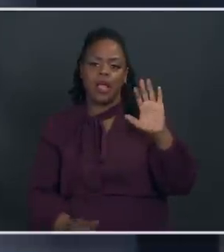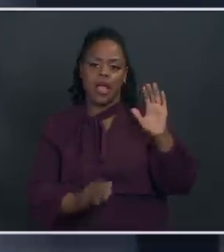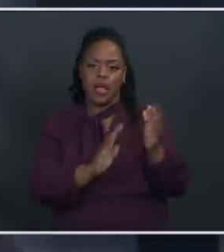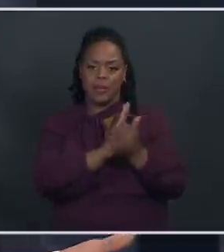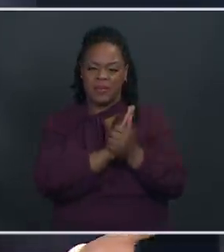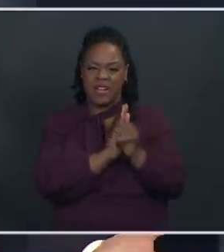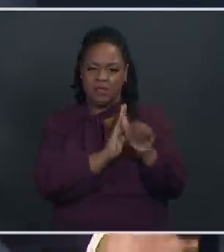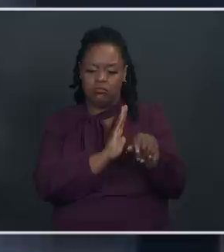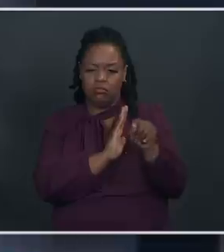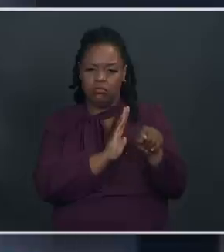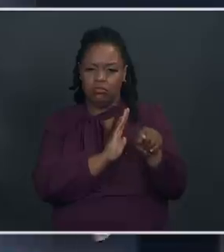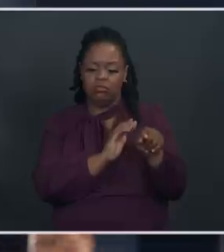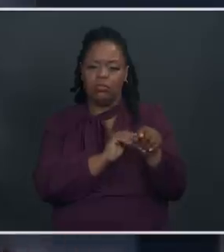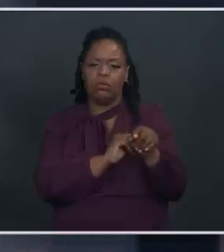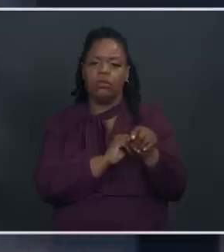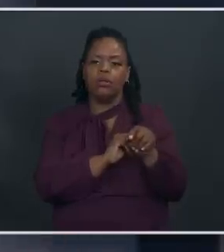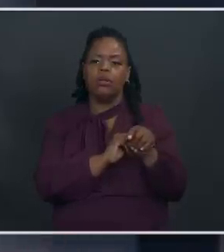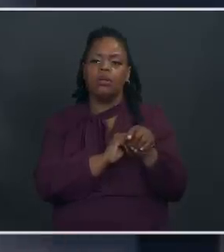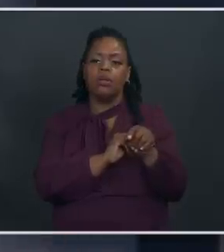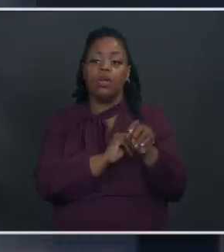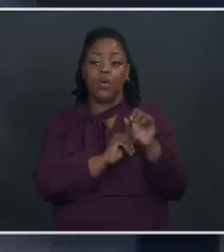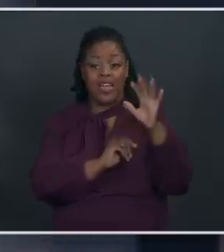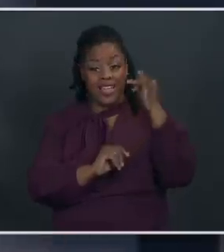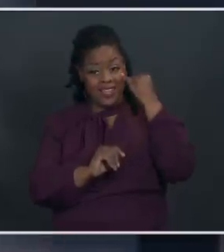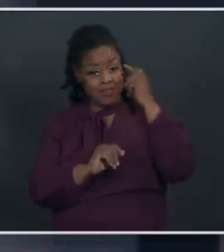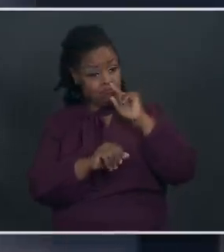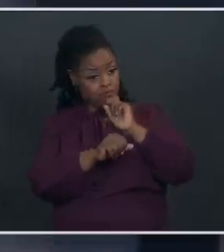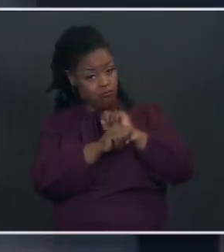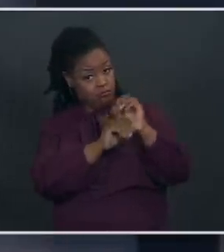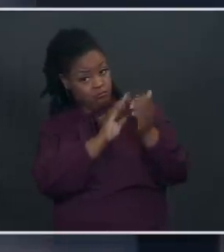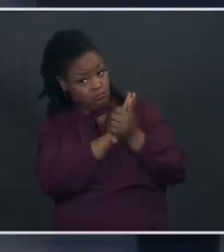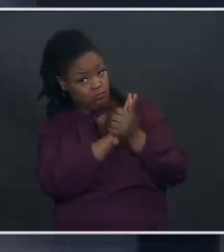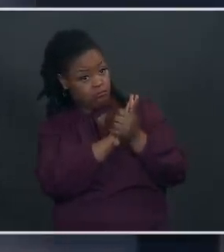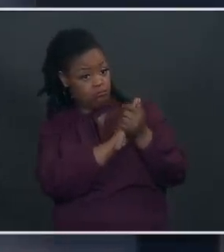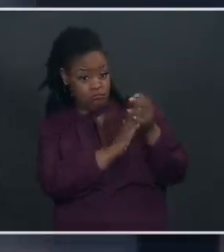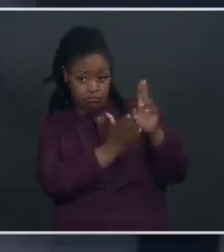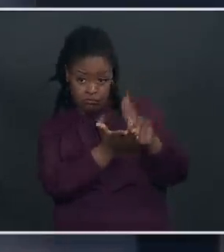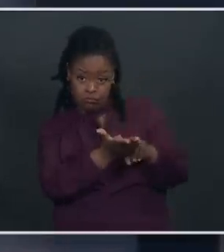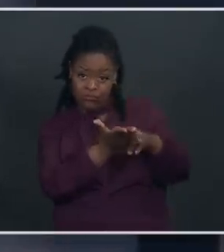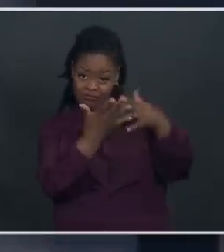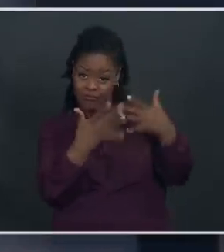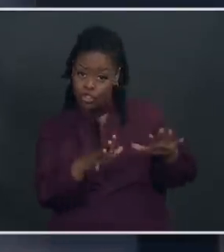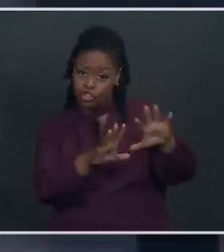if ratified and fully enforced globally, could hold the Earth's temperature